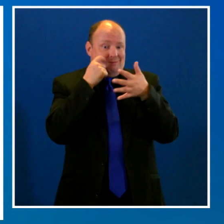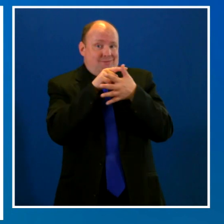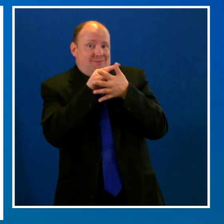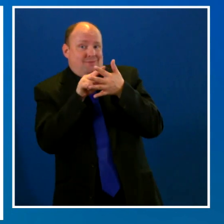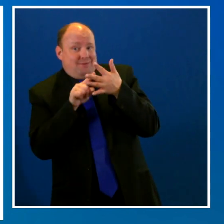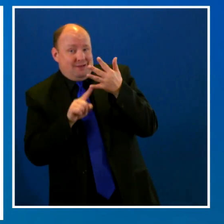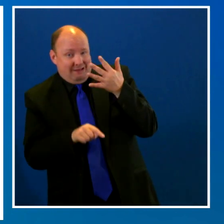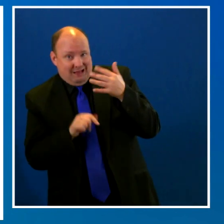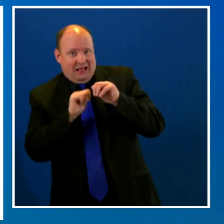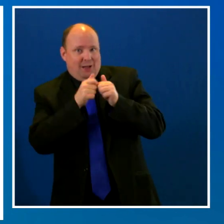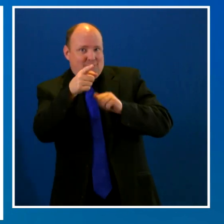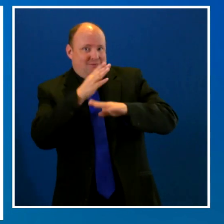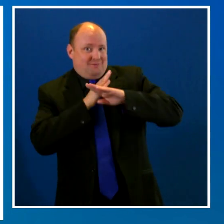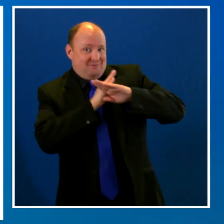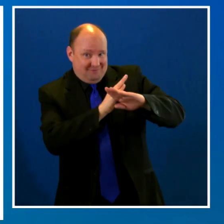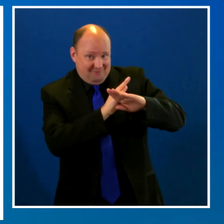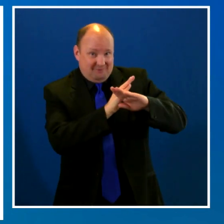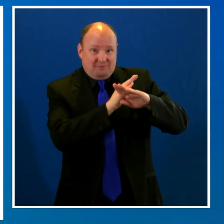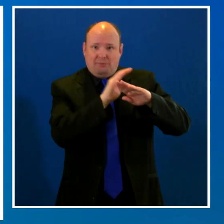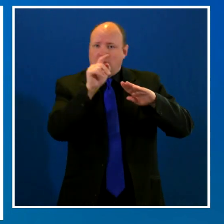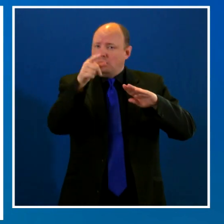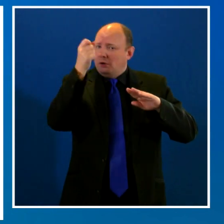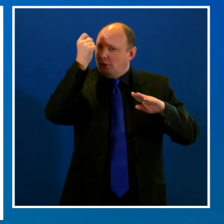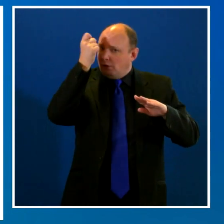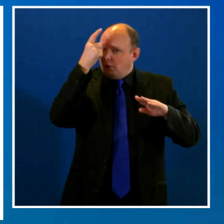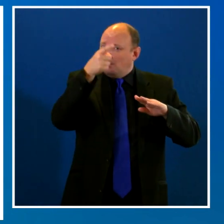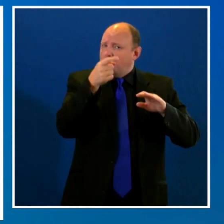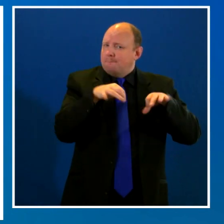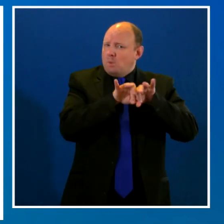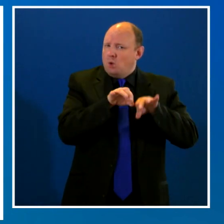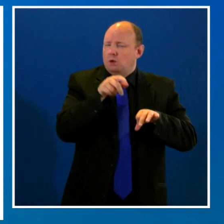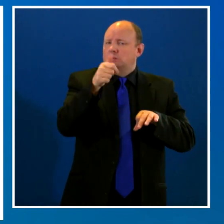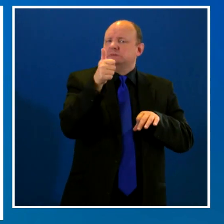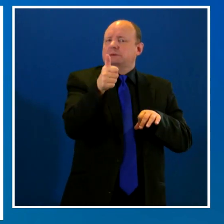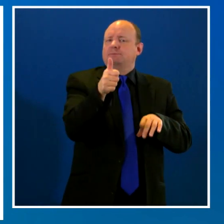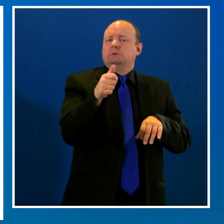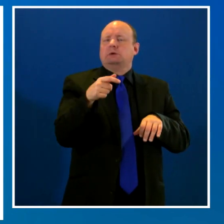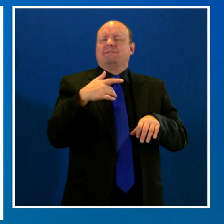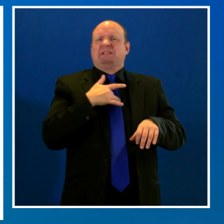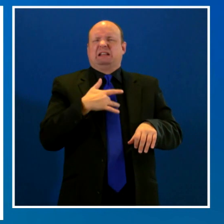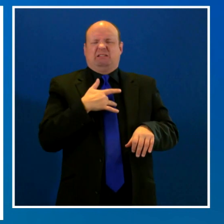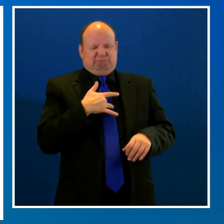also important to get tested if you think you have any of the symptoms of COVID-19.